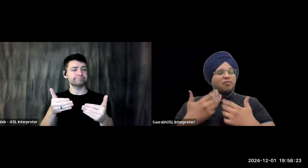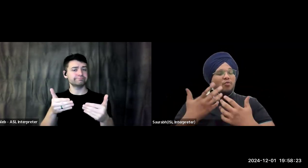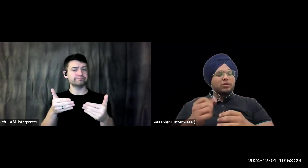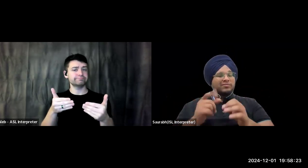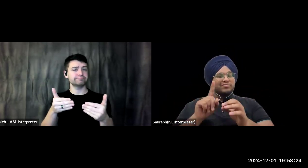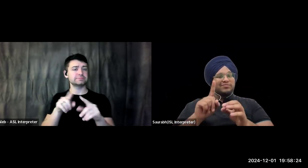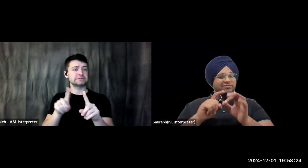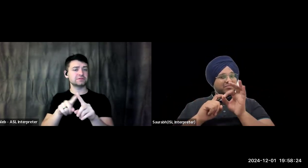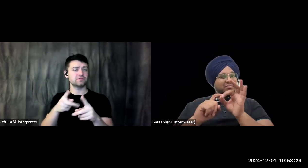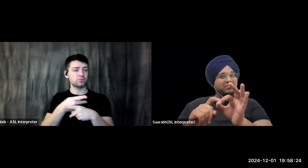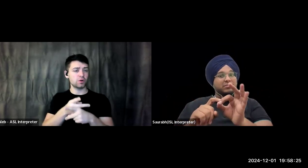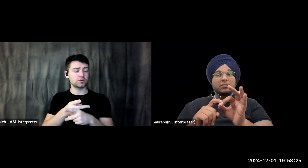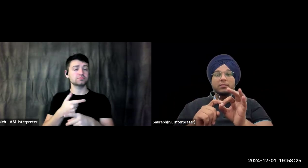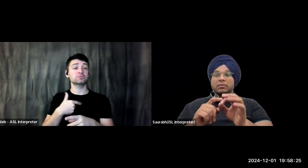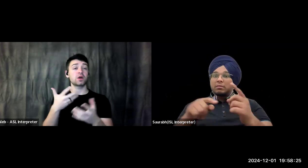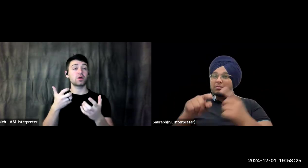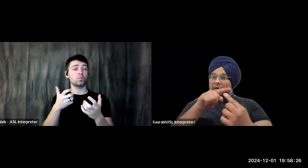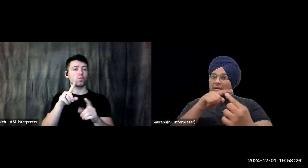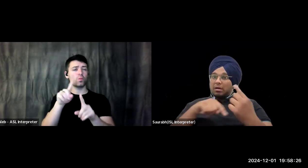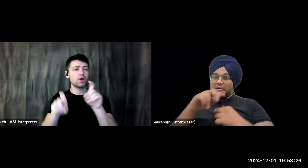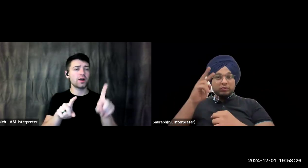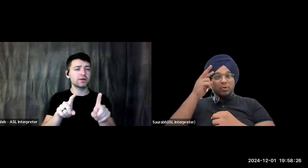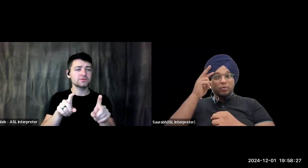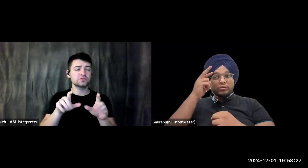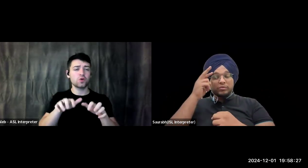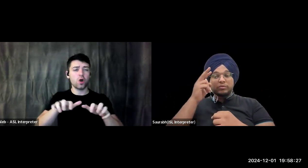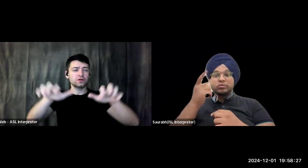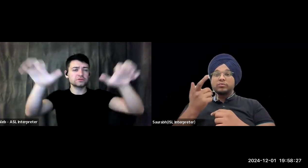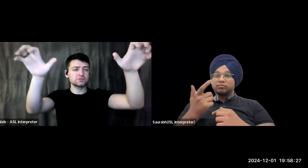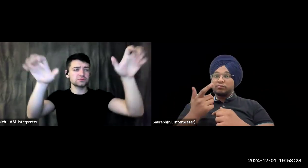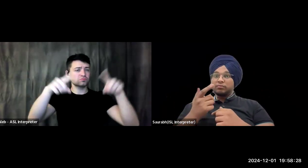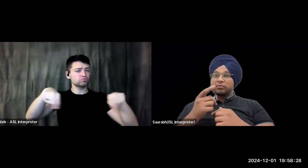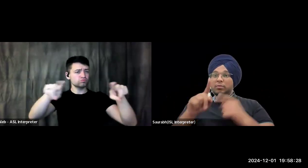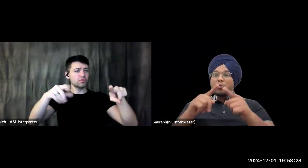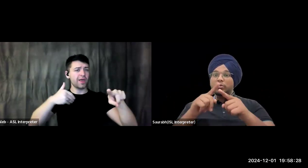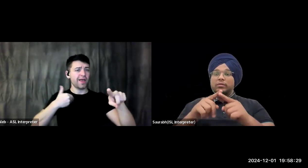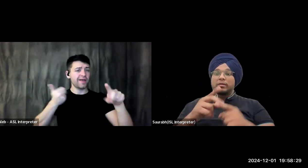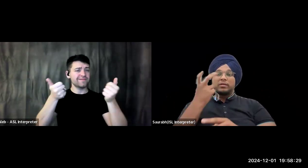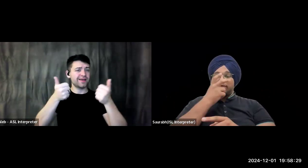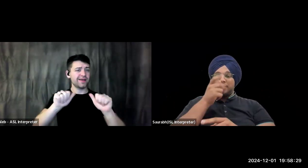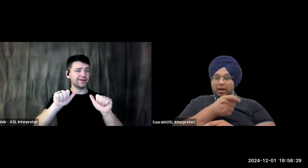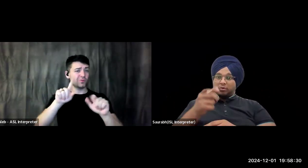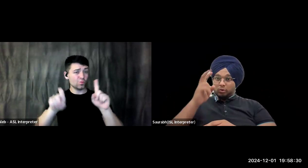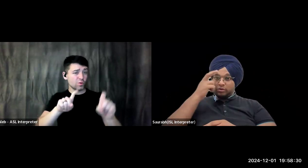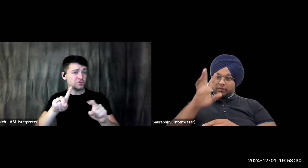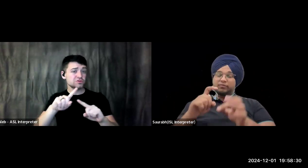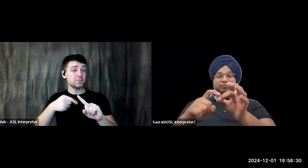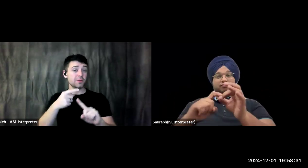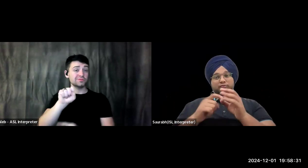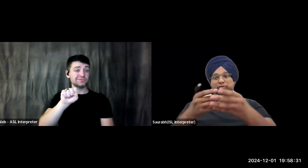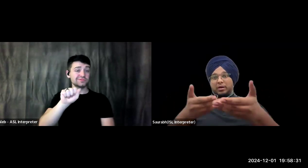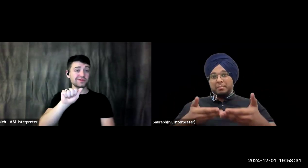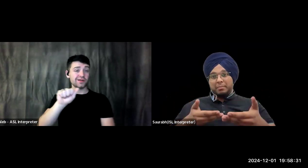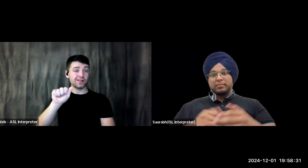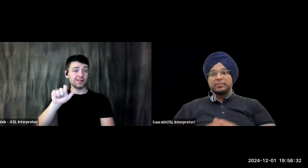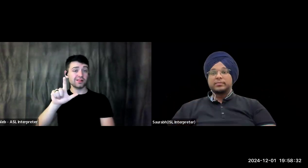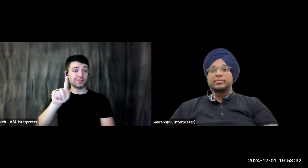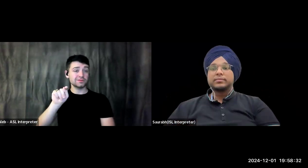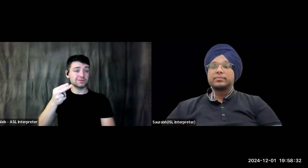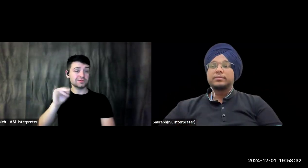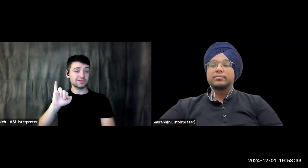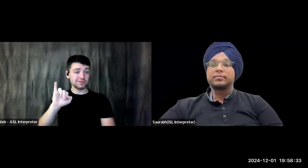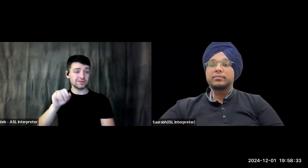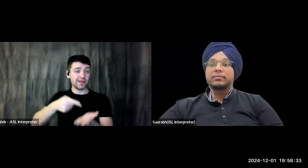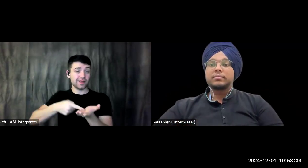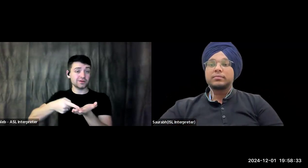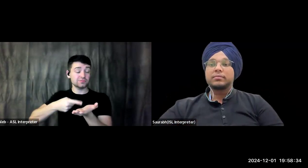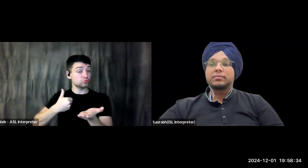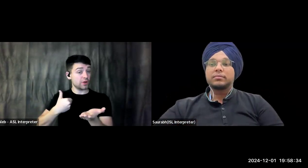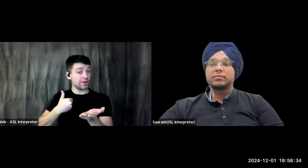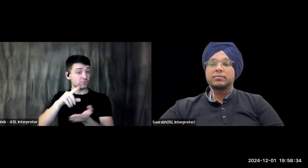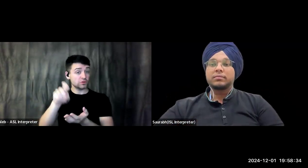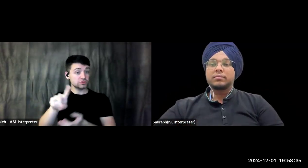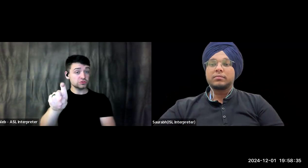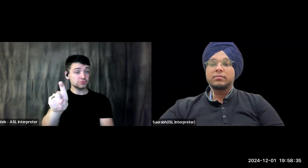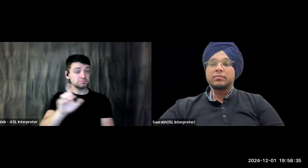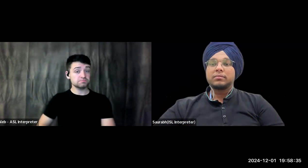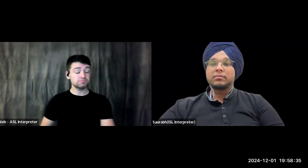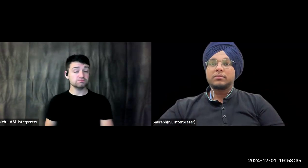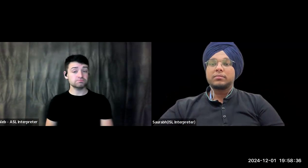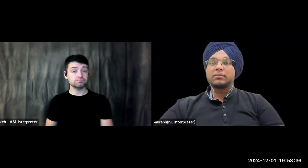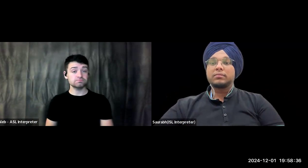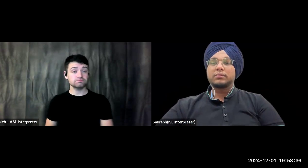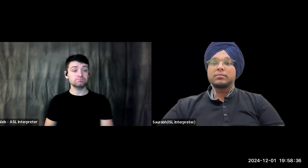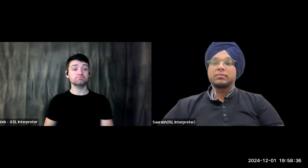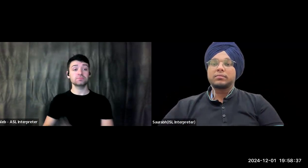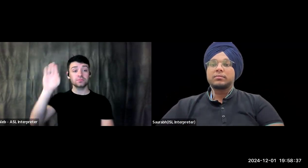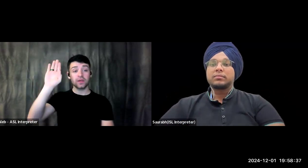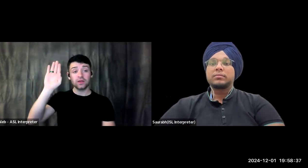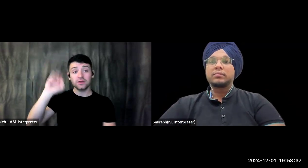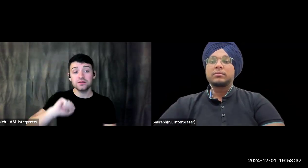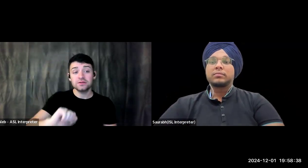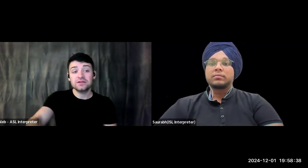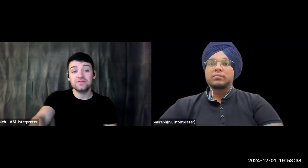the audience, if they have any questions about the Saarthi Smart Cane.